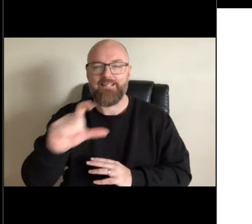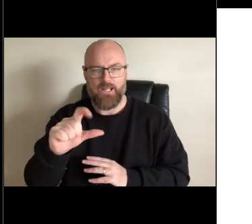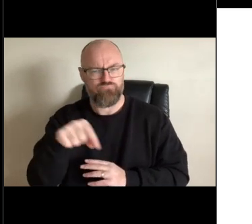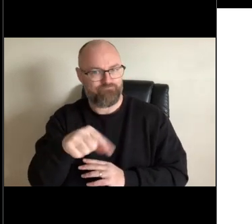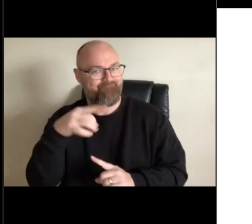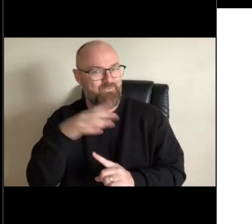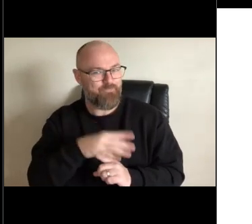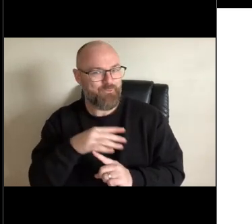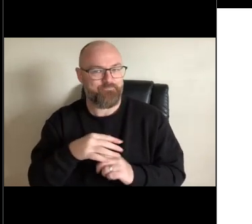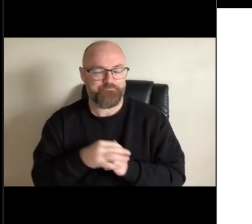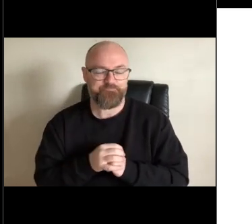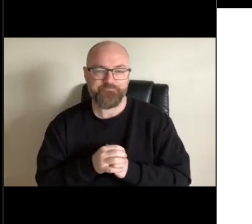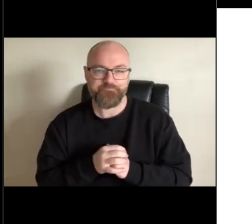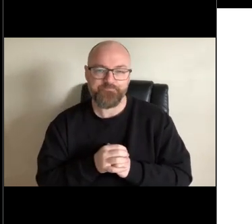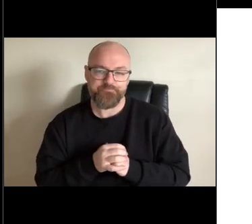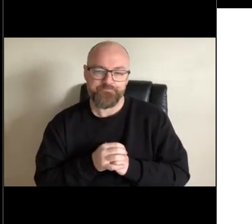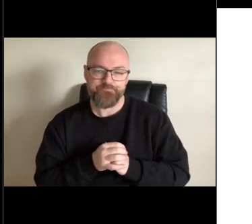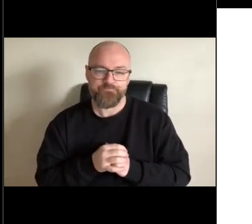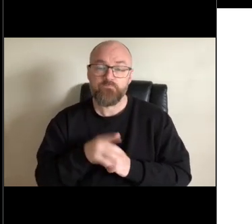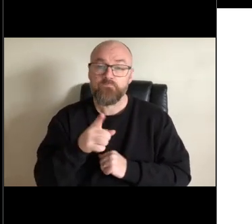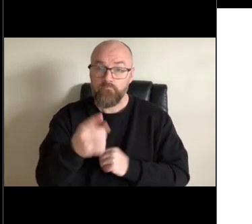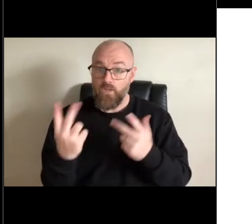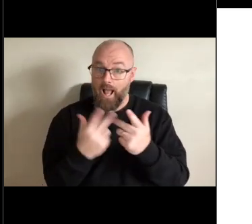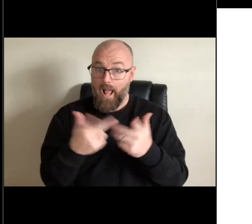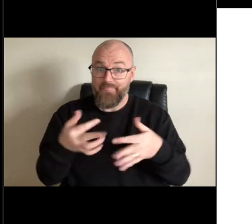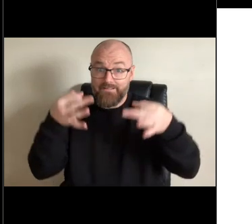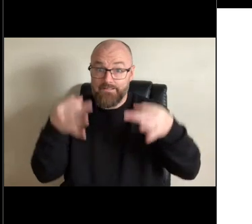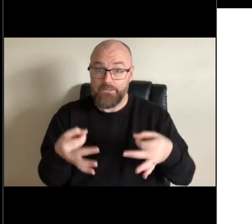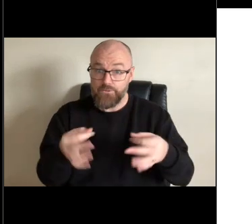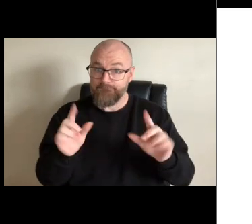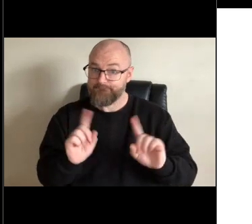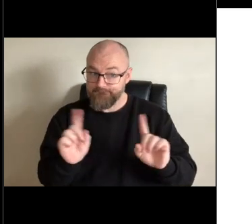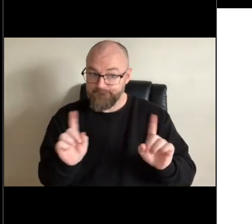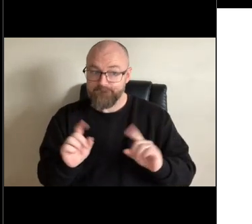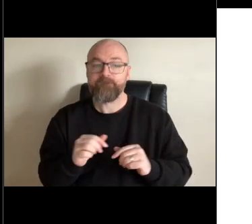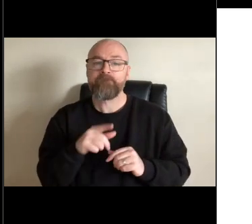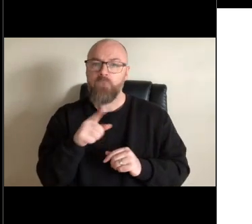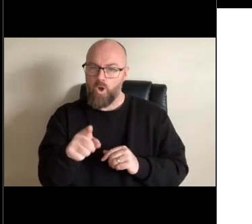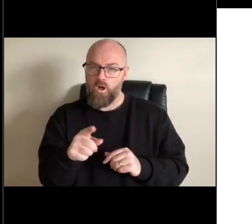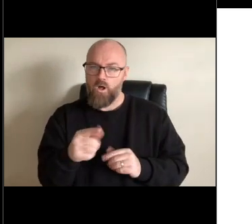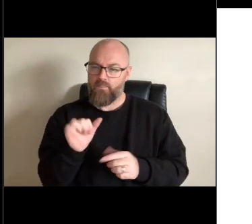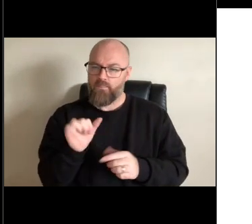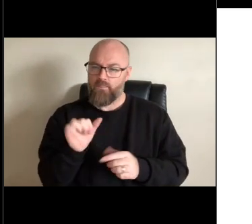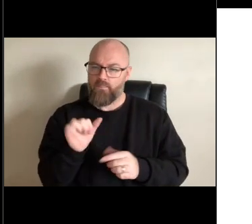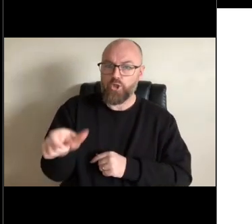that um the decisions need to consider are around the views of the child the needs of the